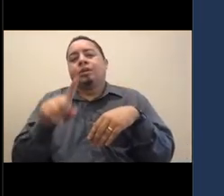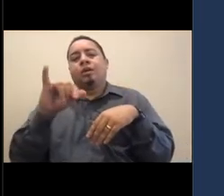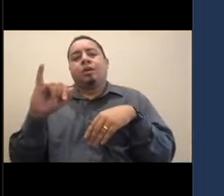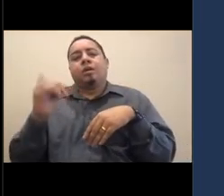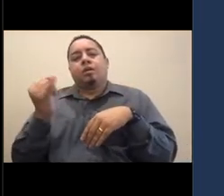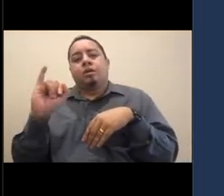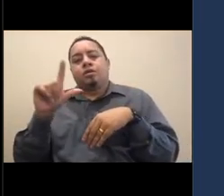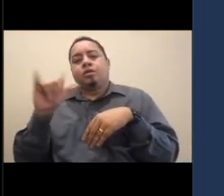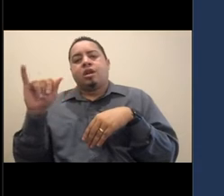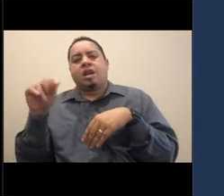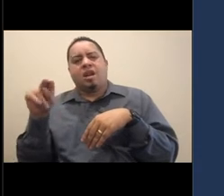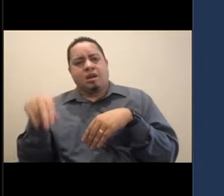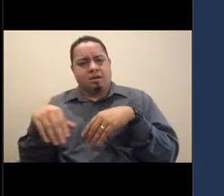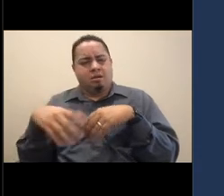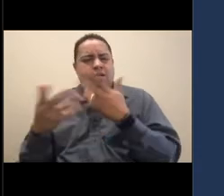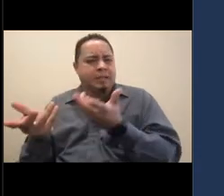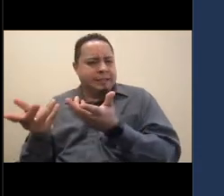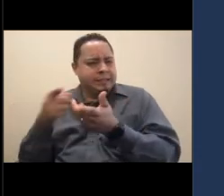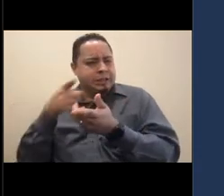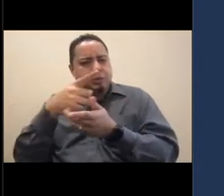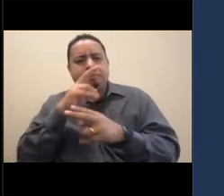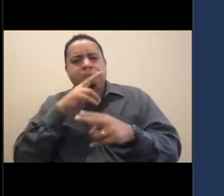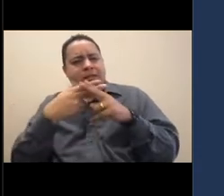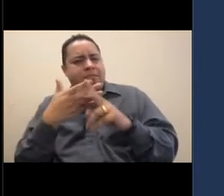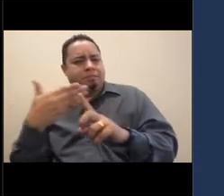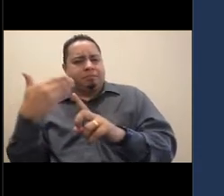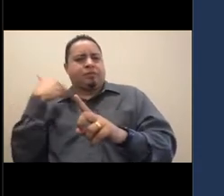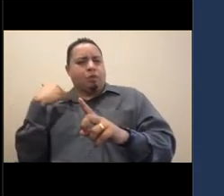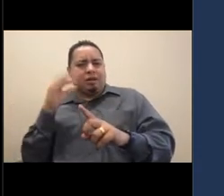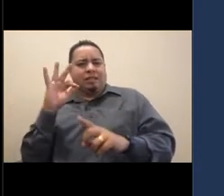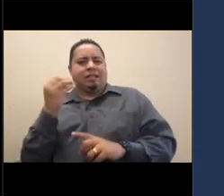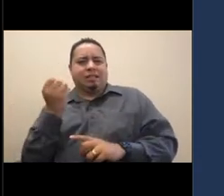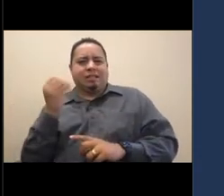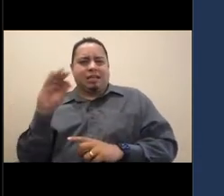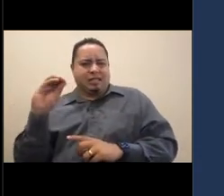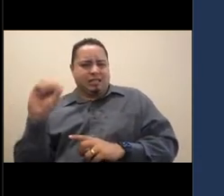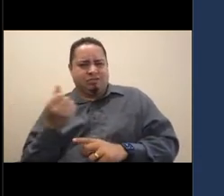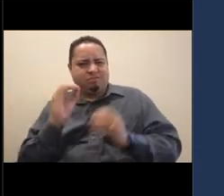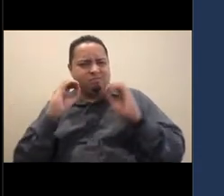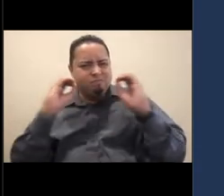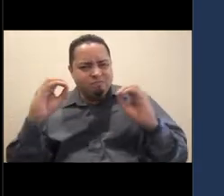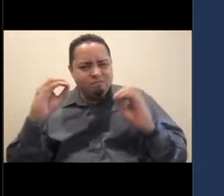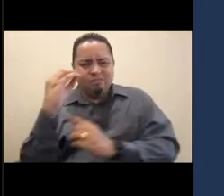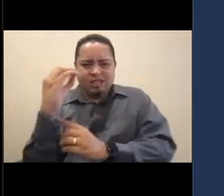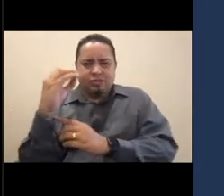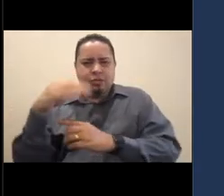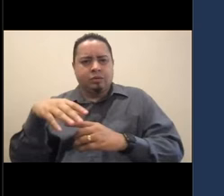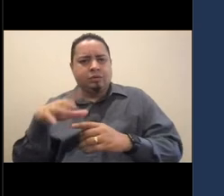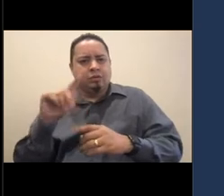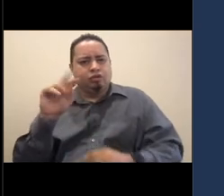Where did they get the lake trout to stock the lake from? Yeah, Ashley, do you know specifically,